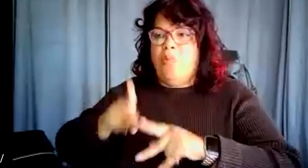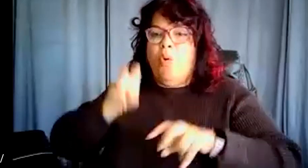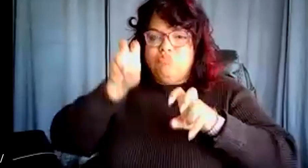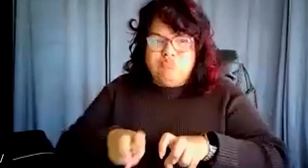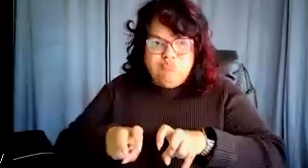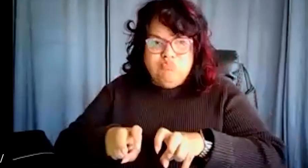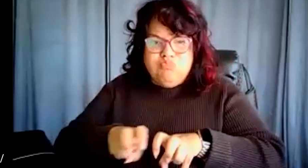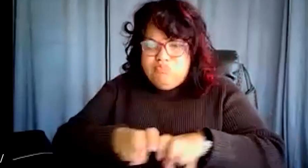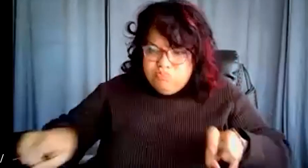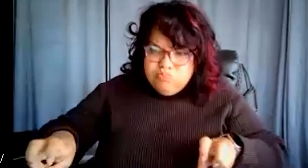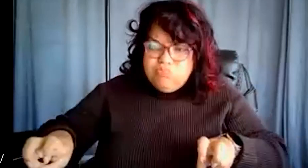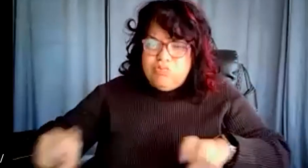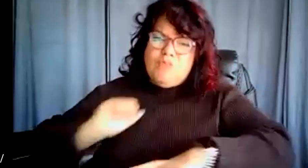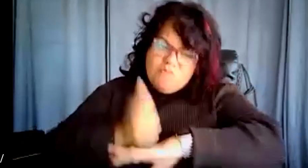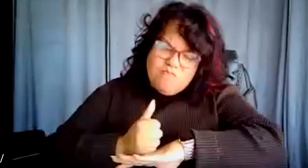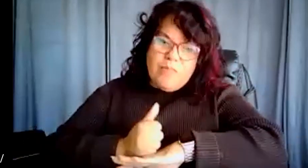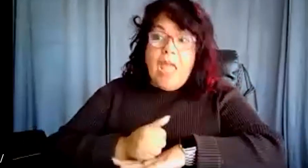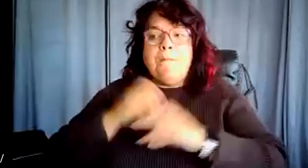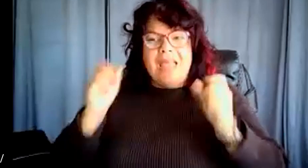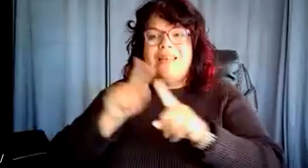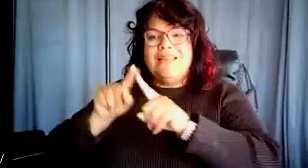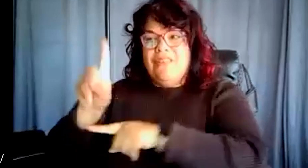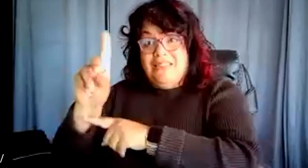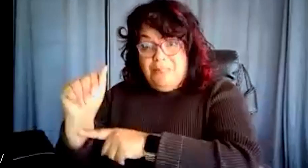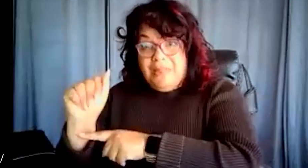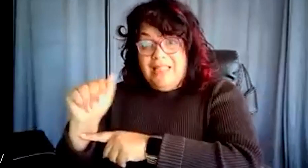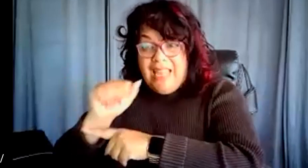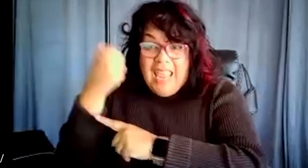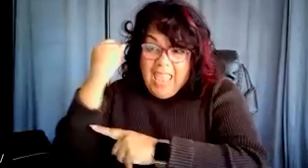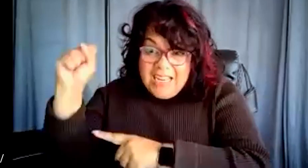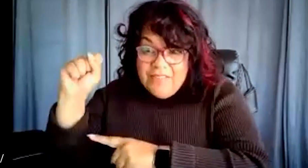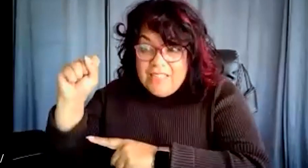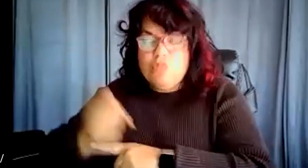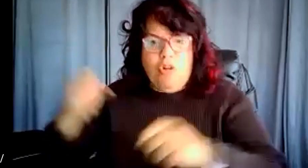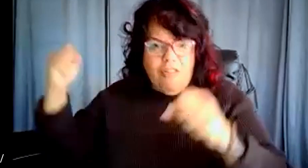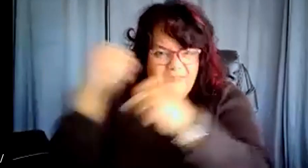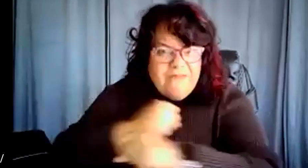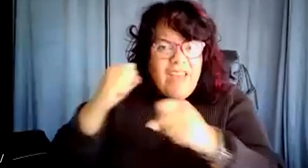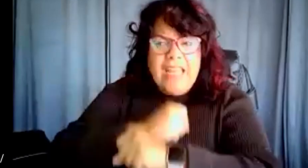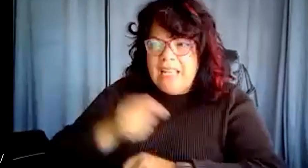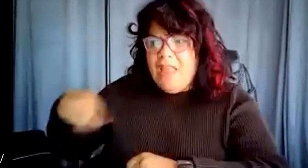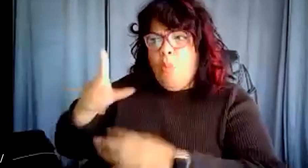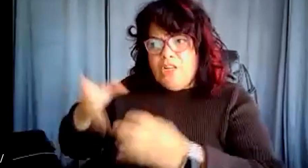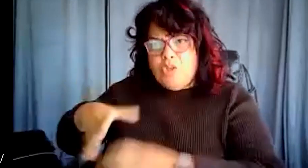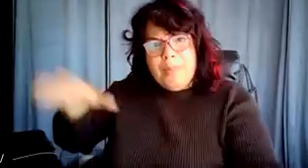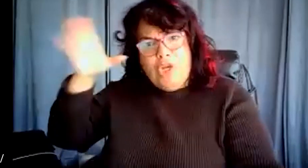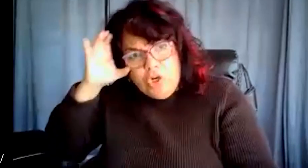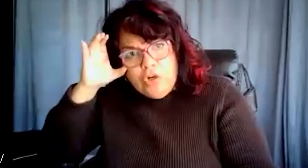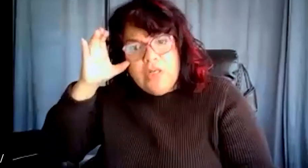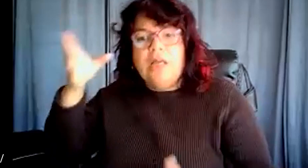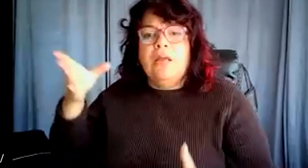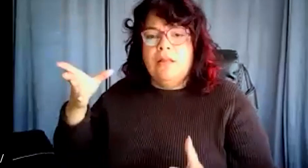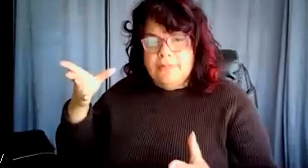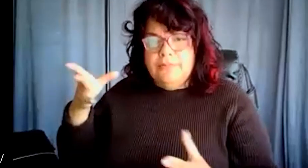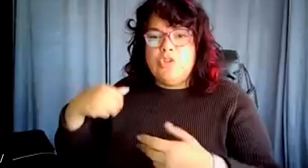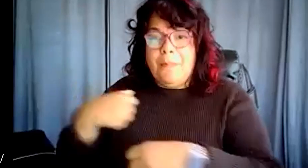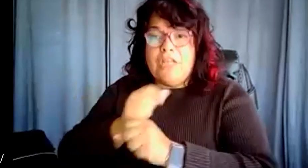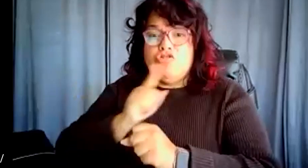activists was fighting to be heard to ensure that our rights were protected.